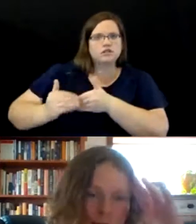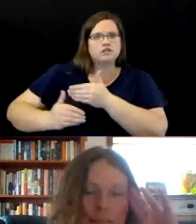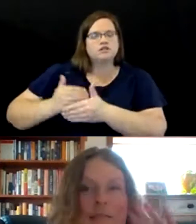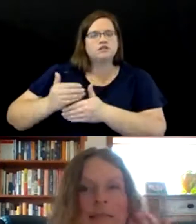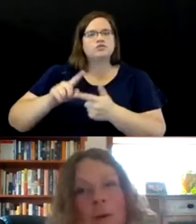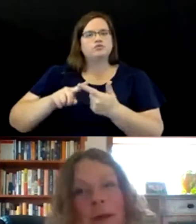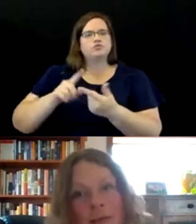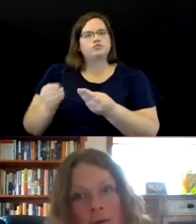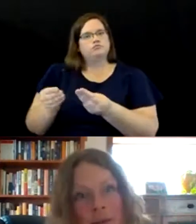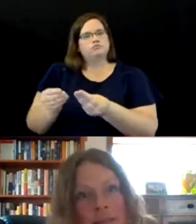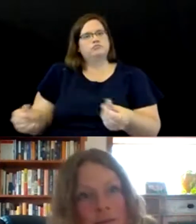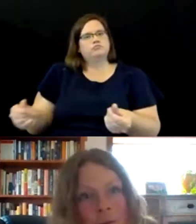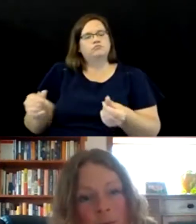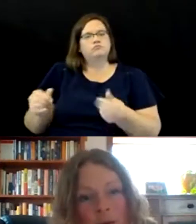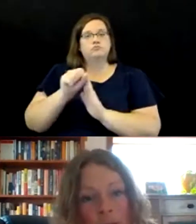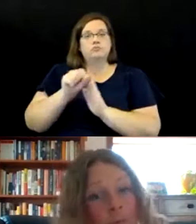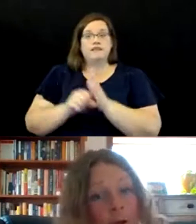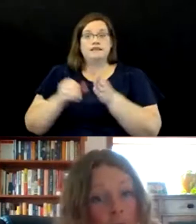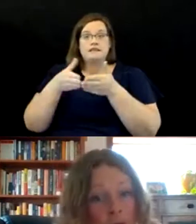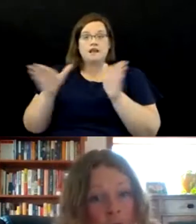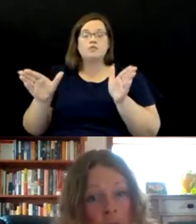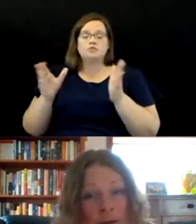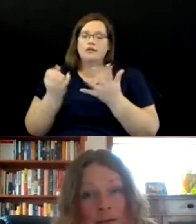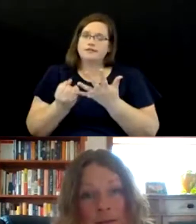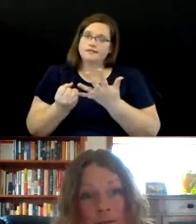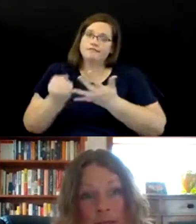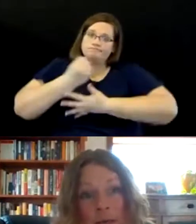the statewide level, that's a pretty big priority for us, figuring